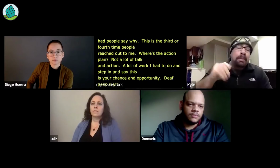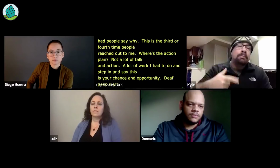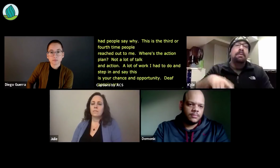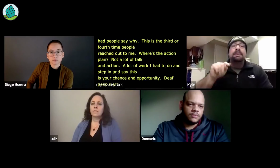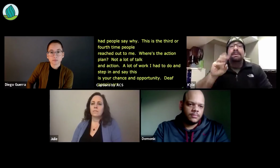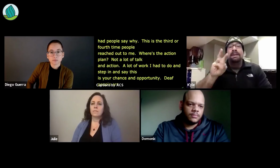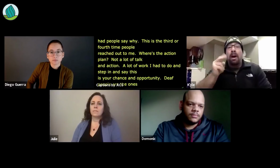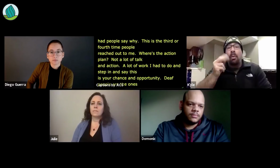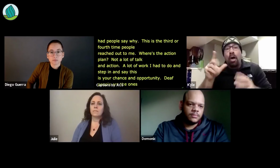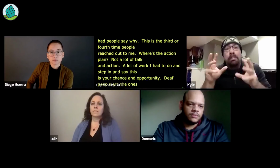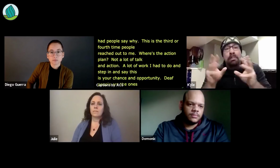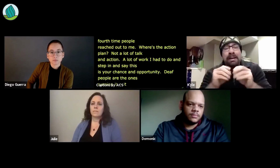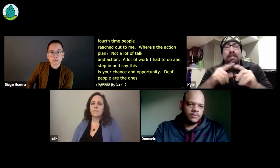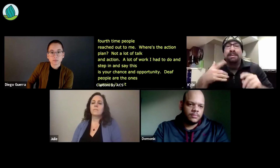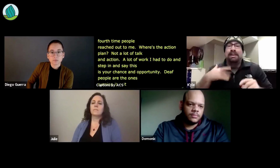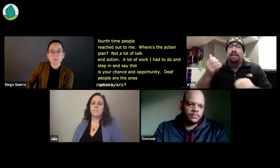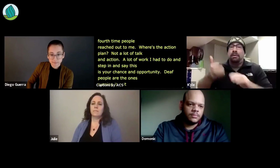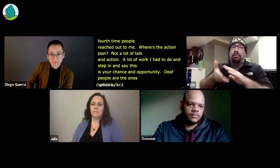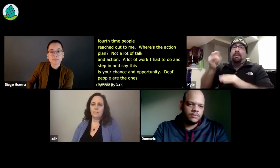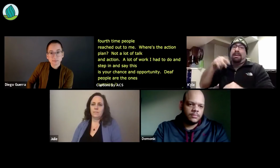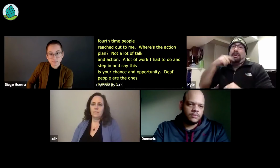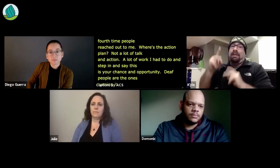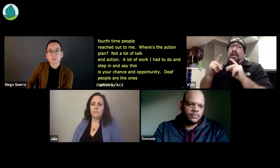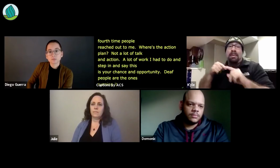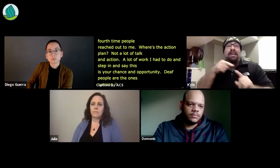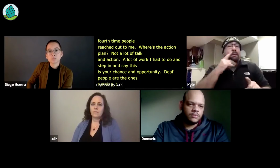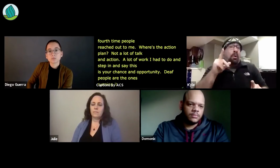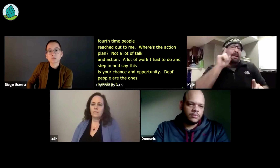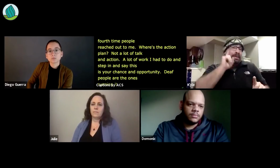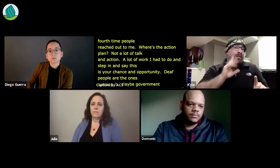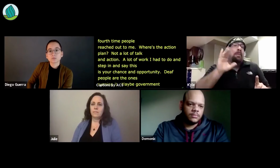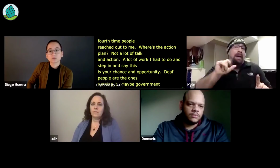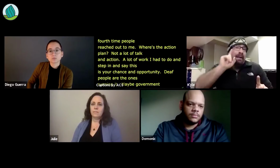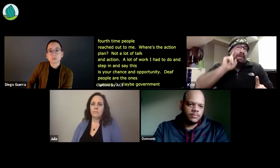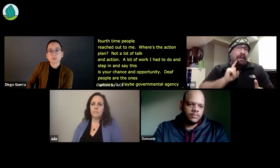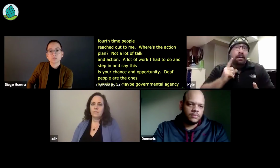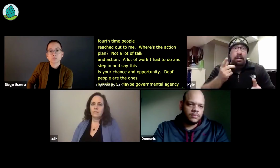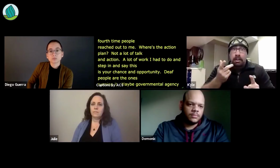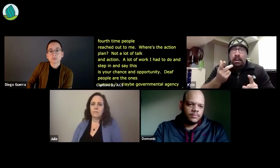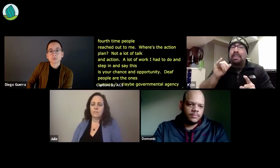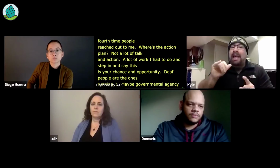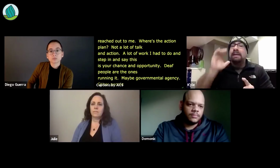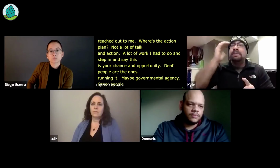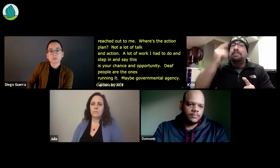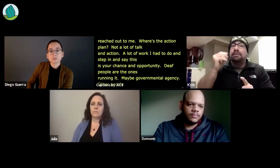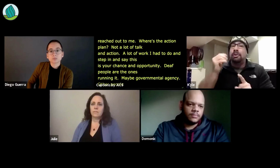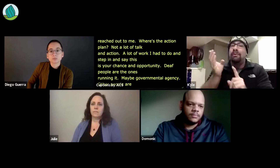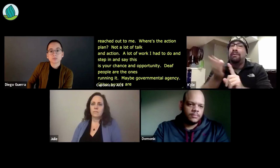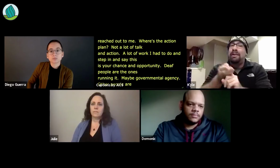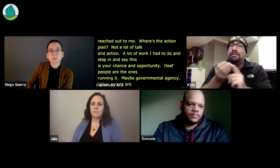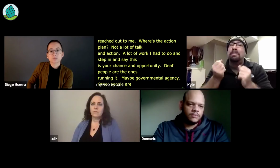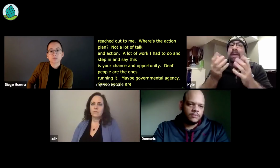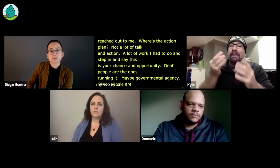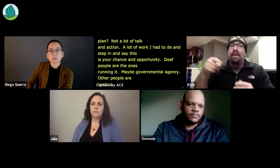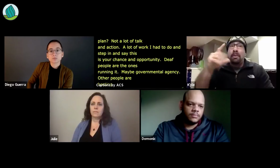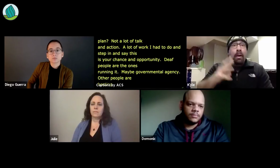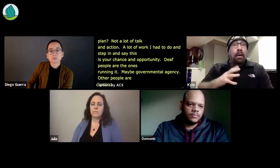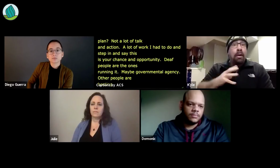Other people are hosting town halls or what have you, but often it was hearing people. Now this is your chance. This is led by deaf people.